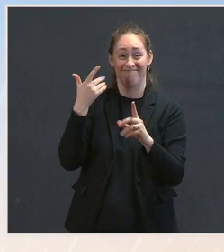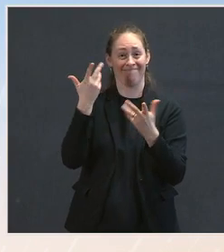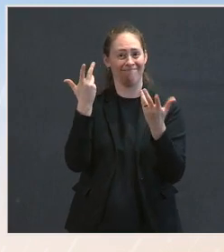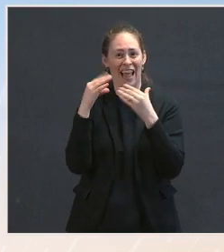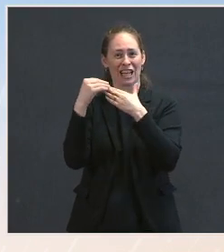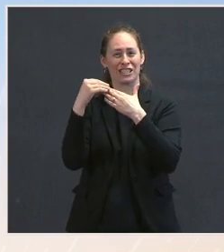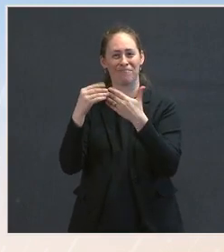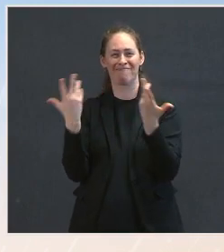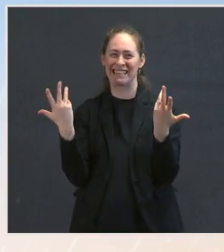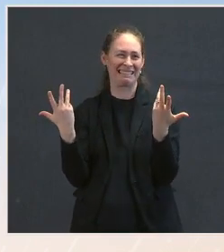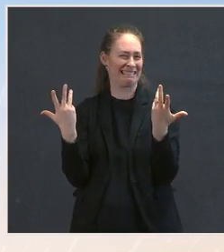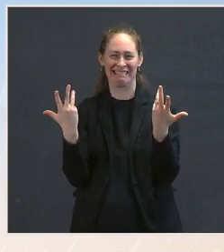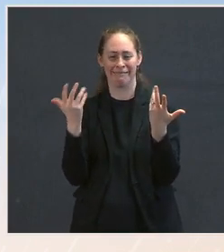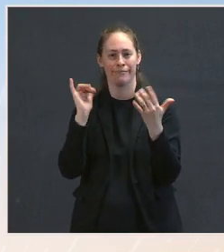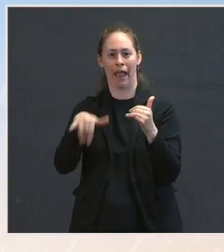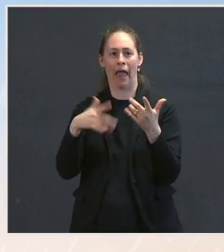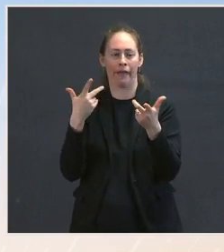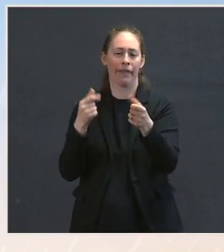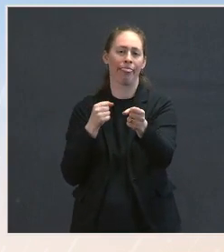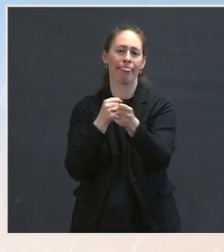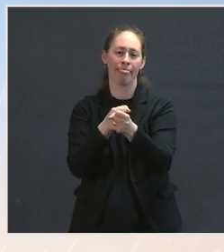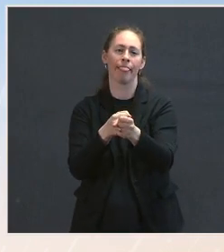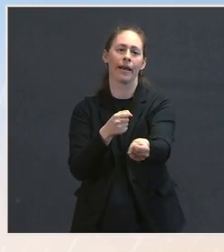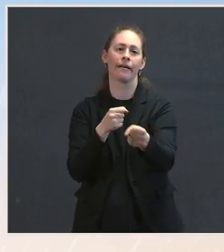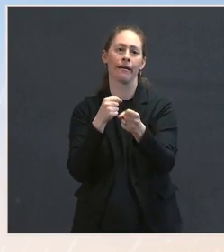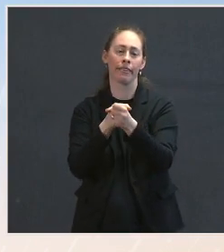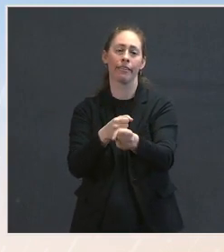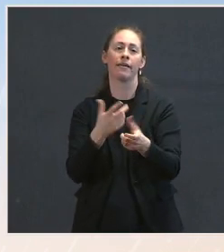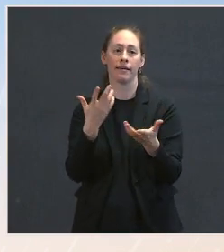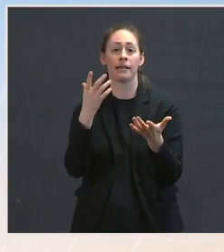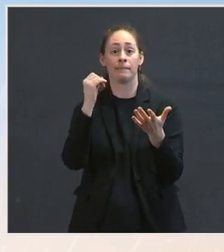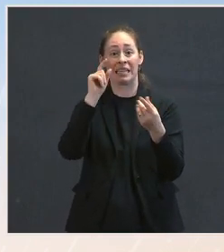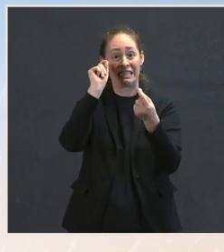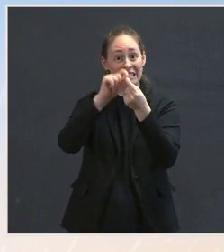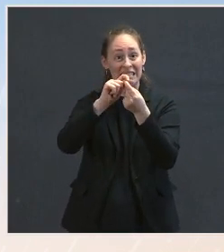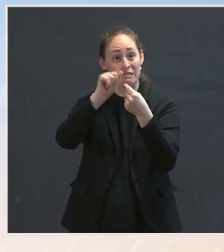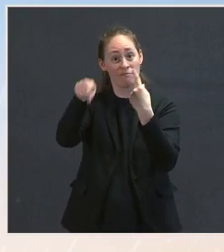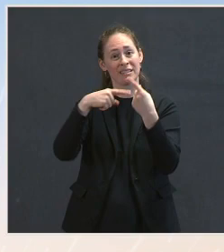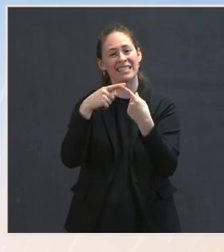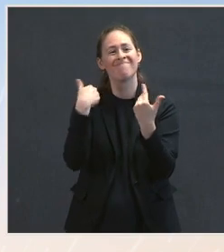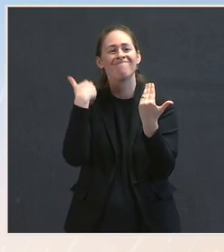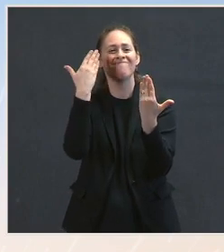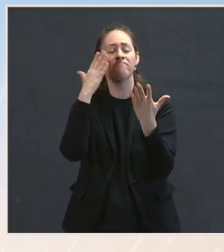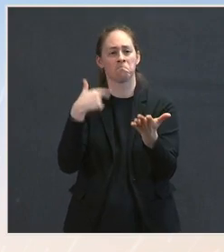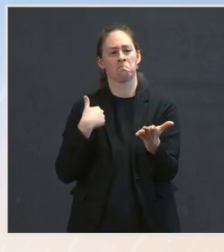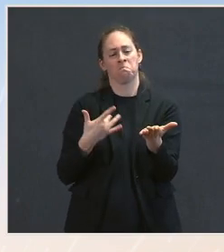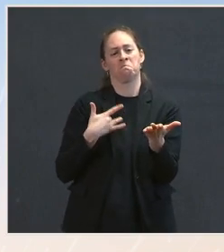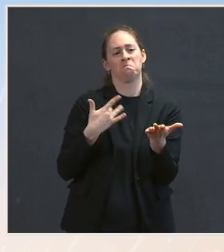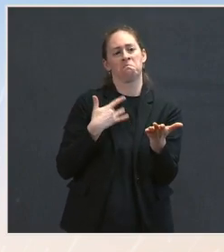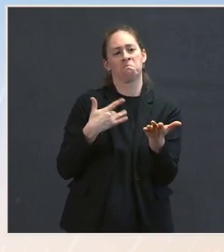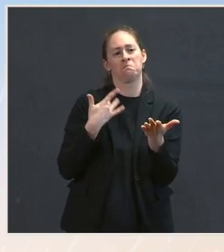I don't have an exact timeline on it, but I wouldn't expect a budget rollout or announcement in February. The Press: Do you think it will be possible